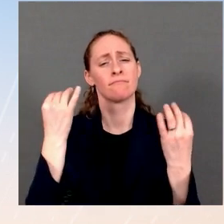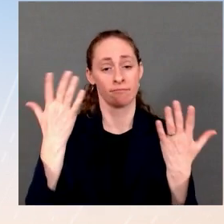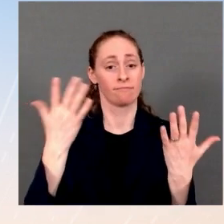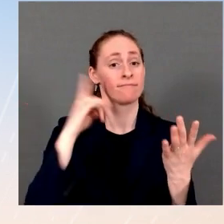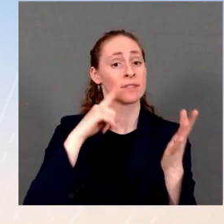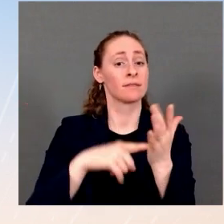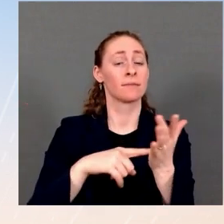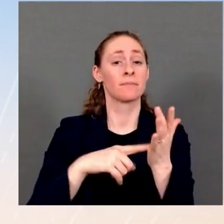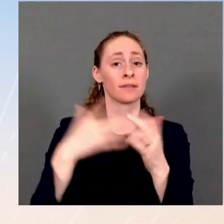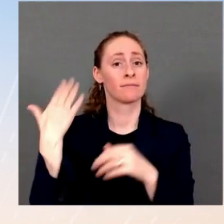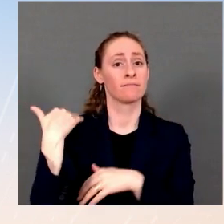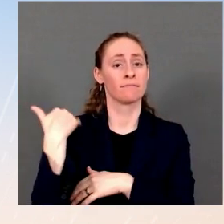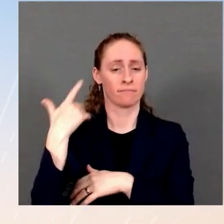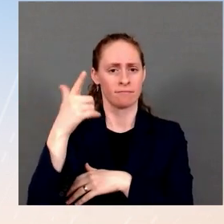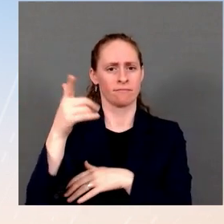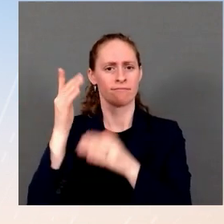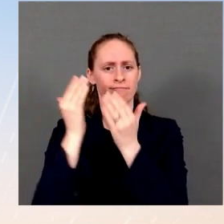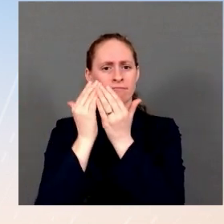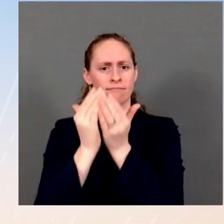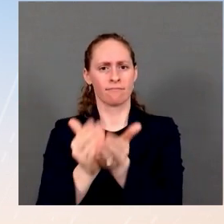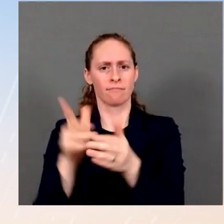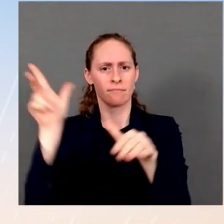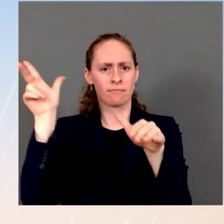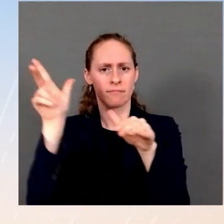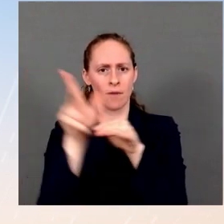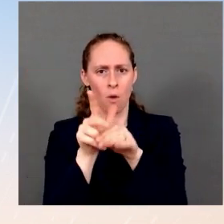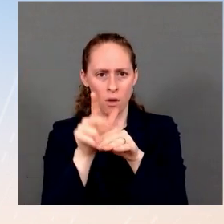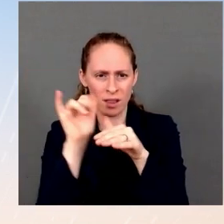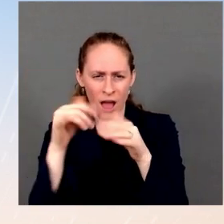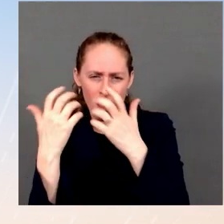and actions to combat anti-competitive price gouging,